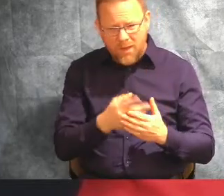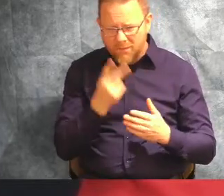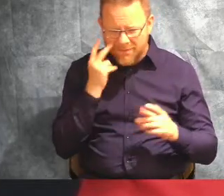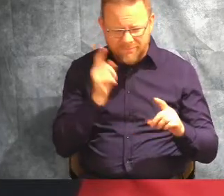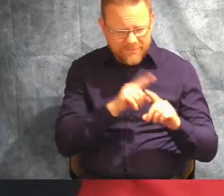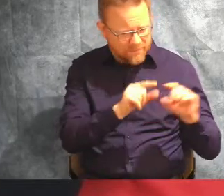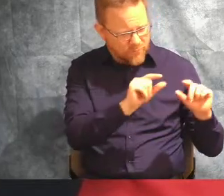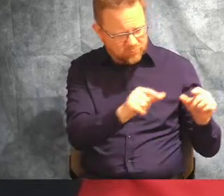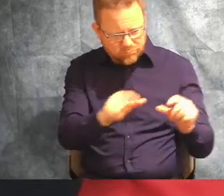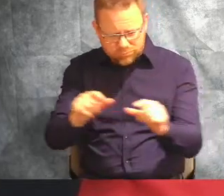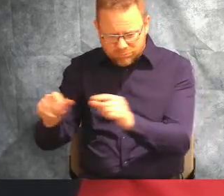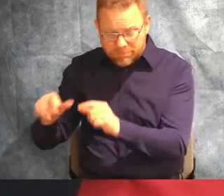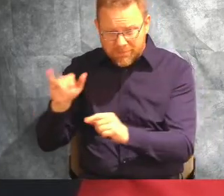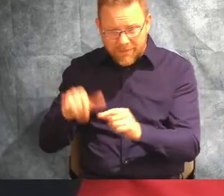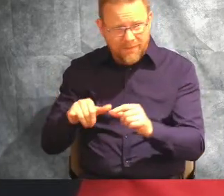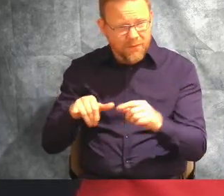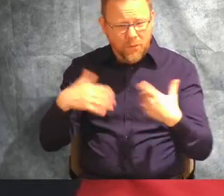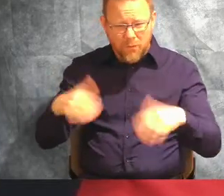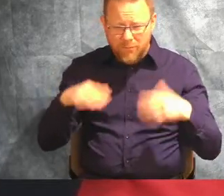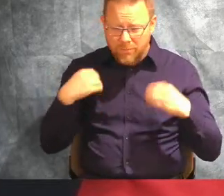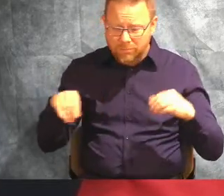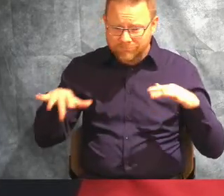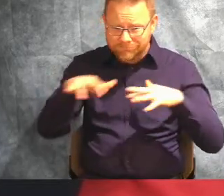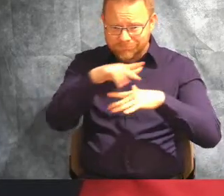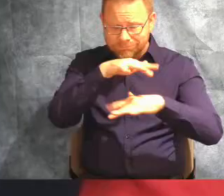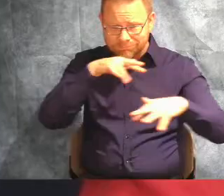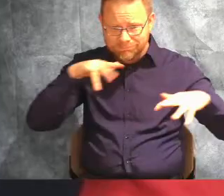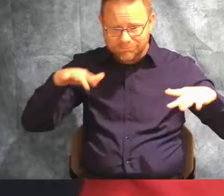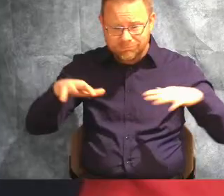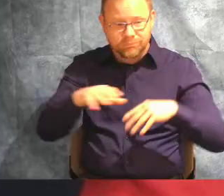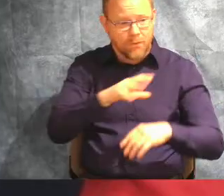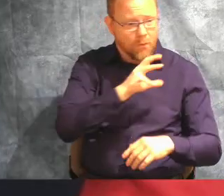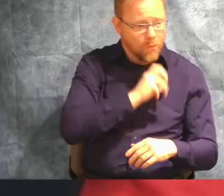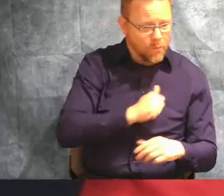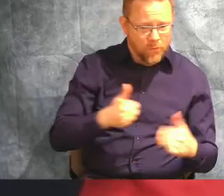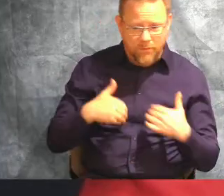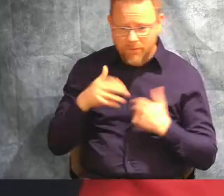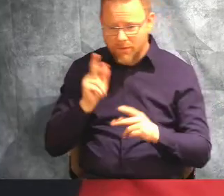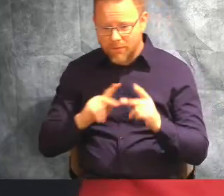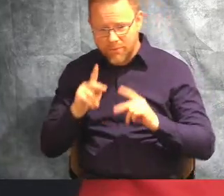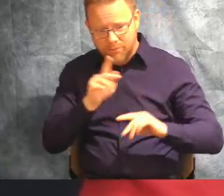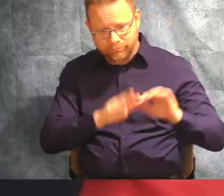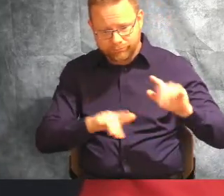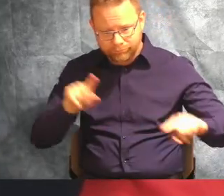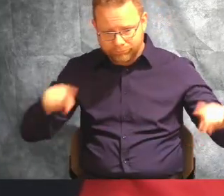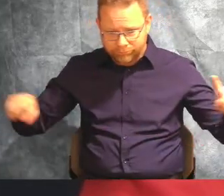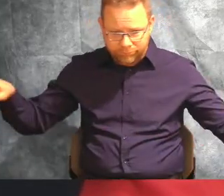in. I mean that place was jumping with people, older people, younger people, diverse people,